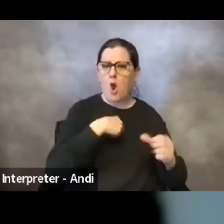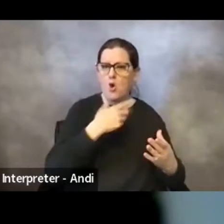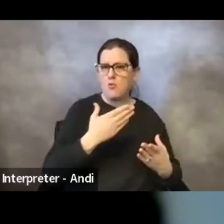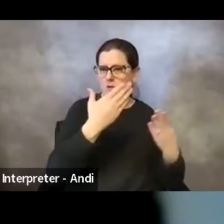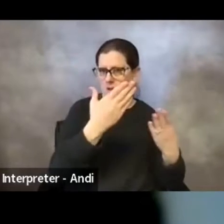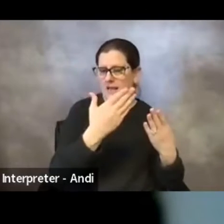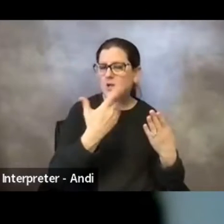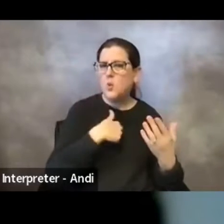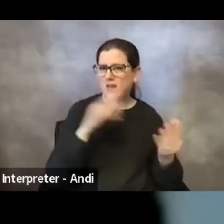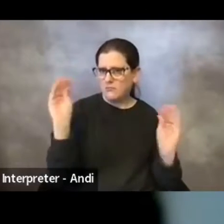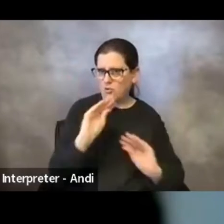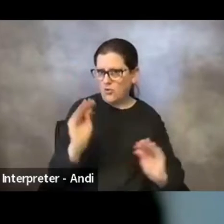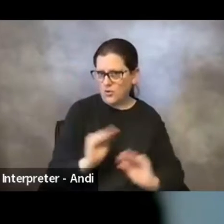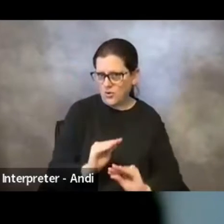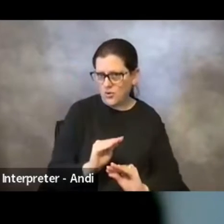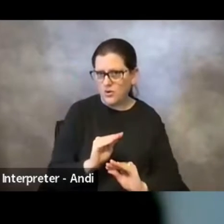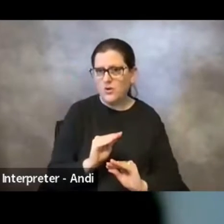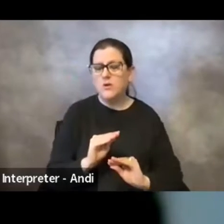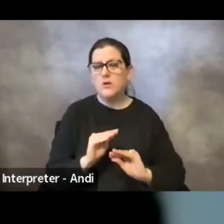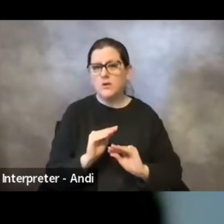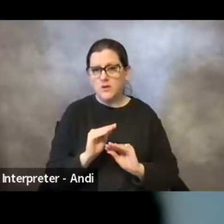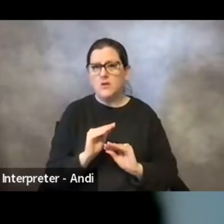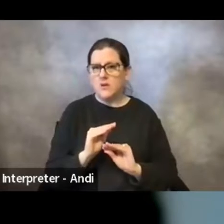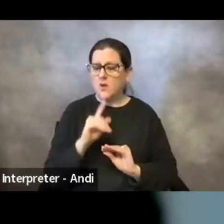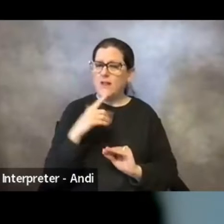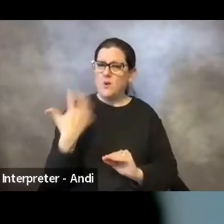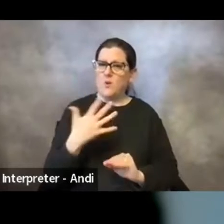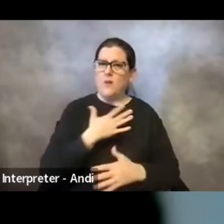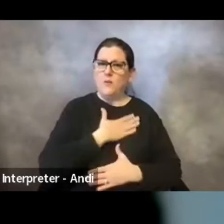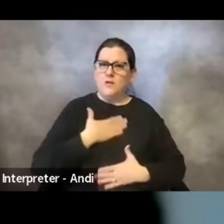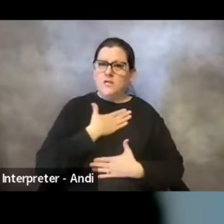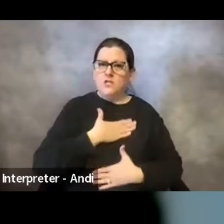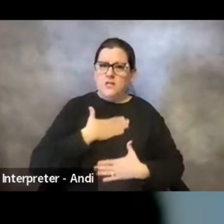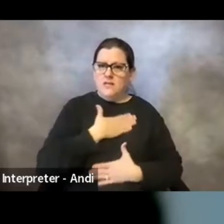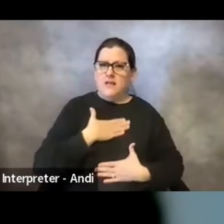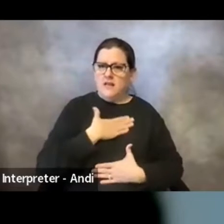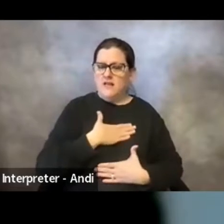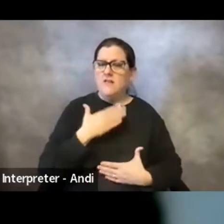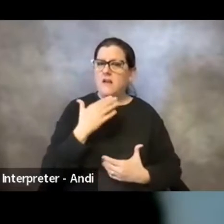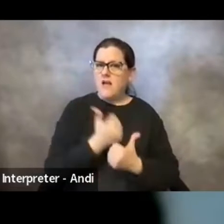together. And I'm just very appreciative for all the folks that we got to work on work with